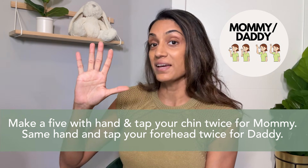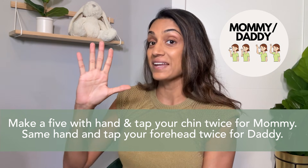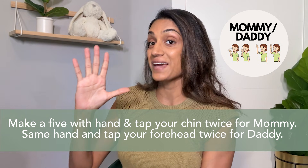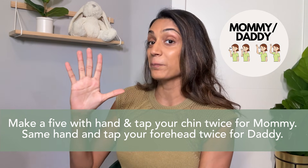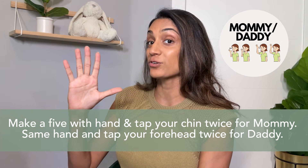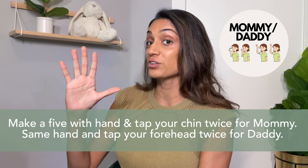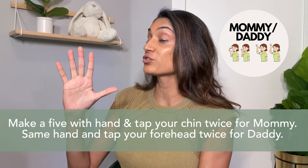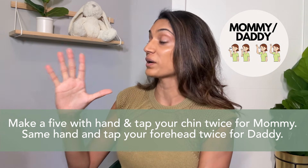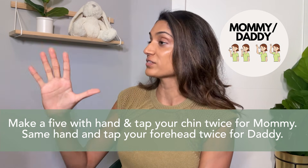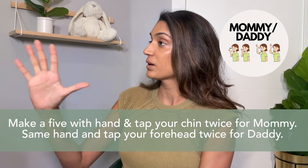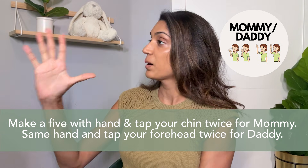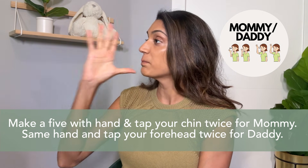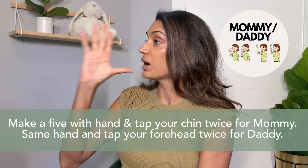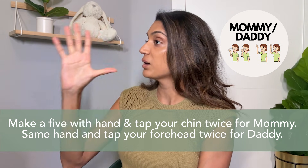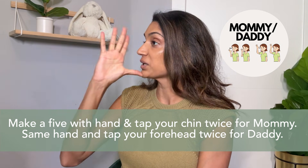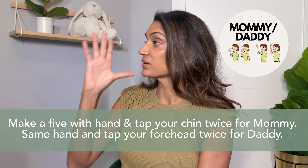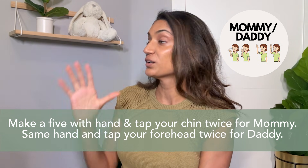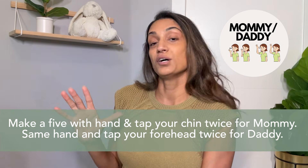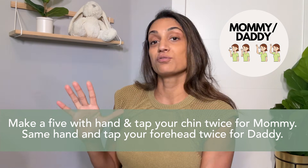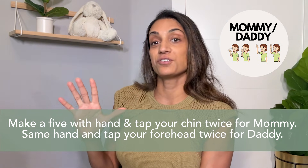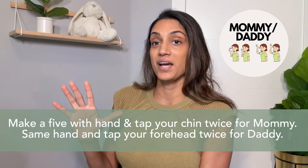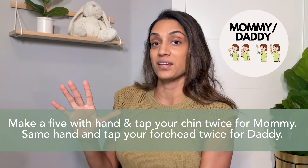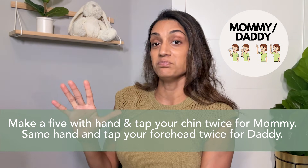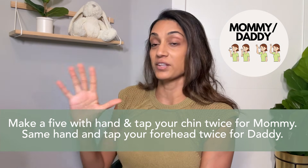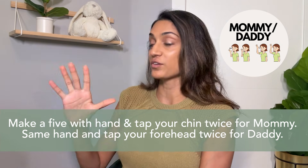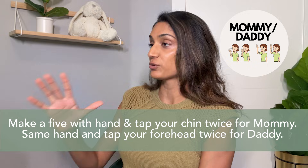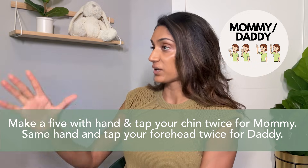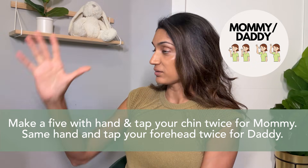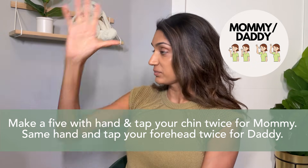And tap your chin twice. Mommy for daddy. It's the forehead.